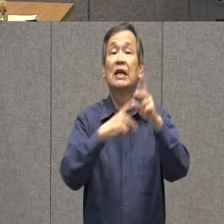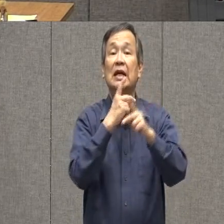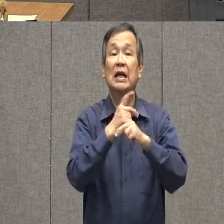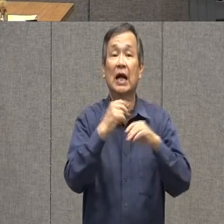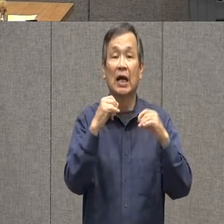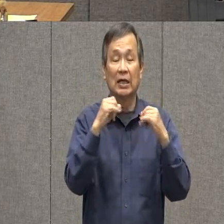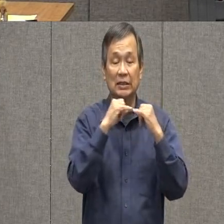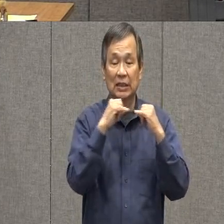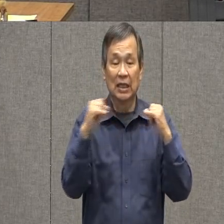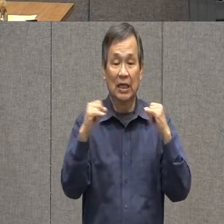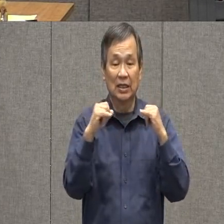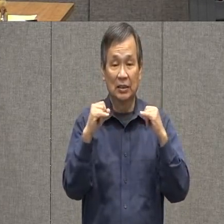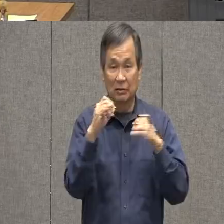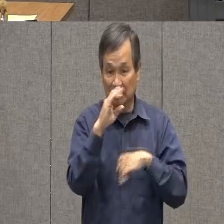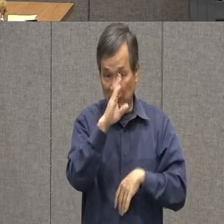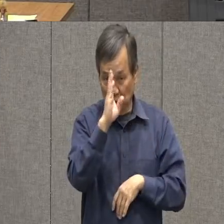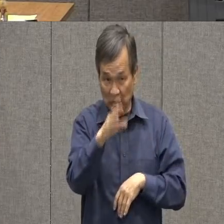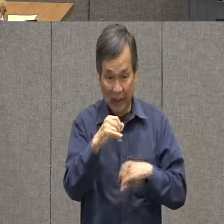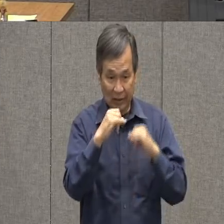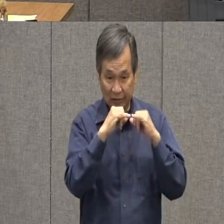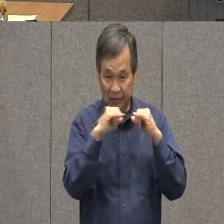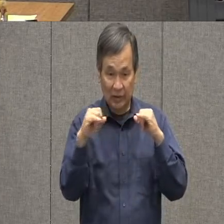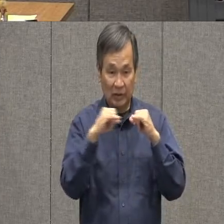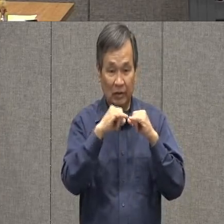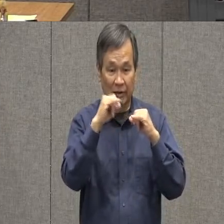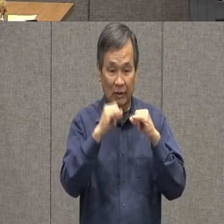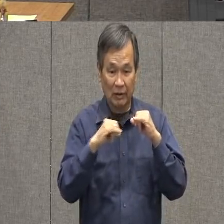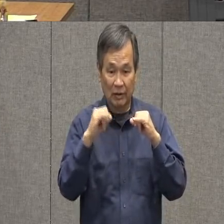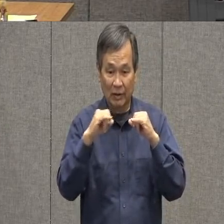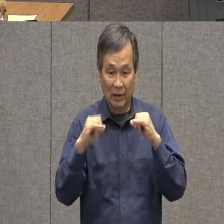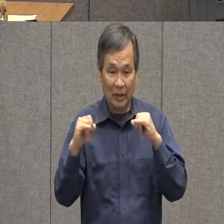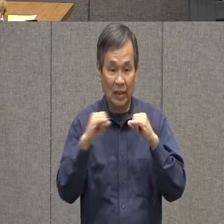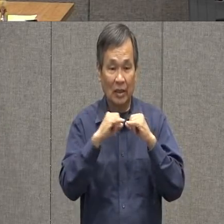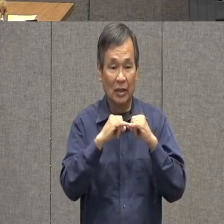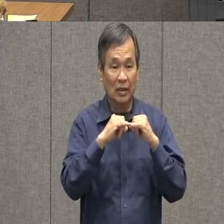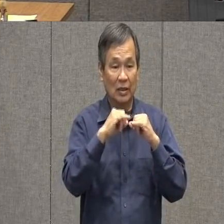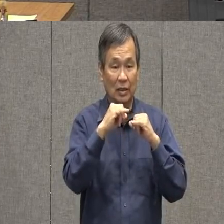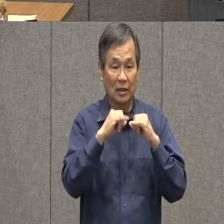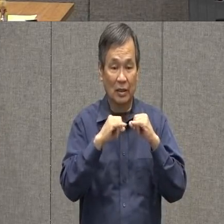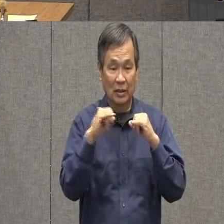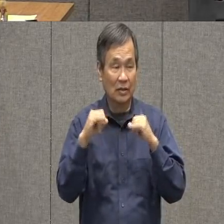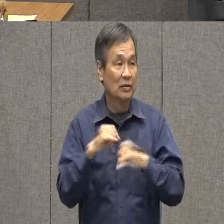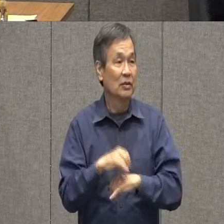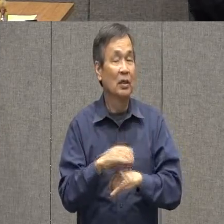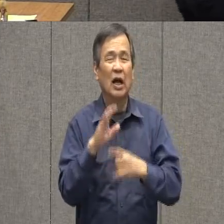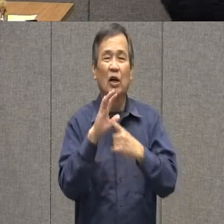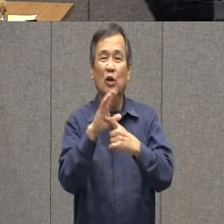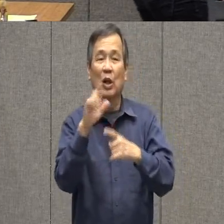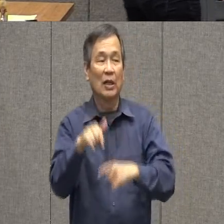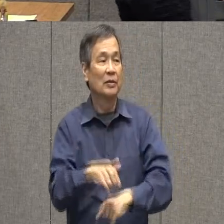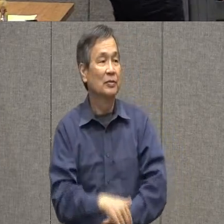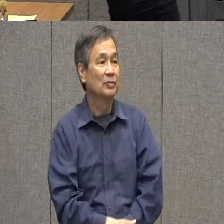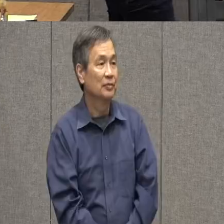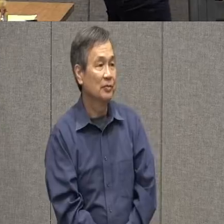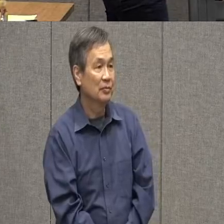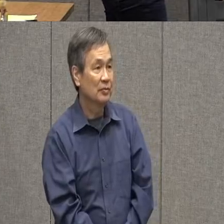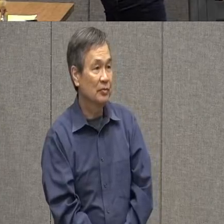So it's not always straight lines. Sometimes, they're more curvy, and I'll show you a fun way to do this. 'Cause you see how these ones